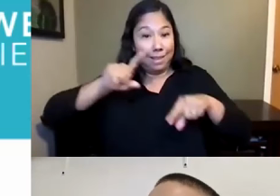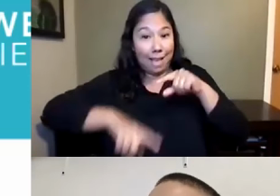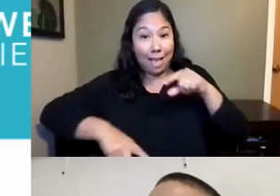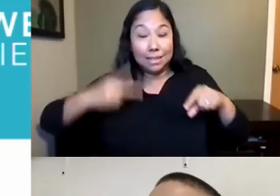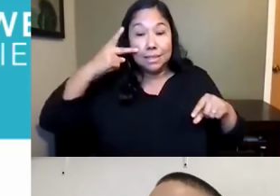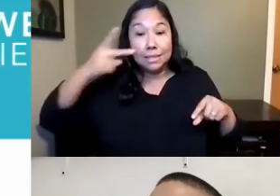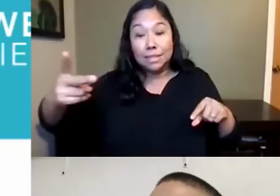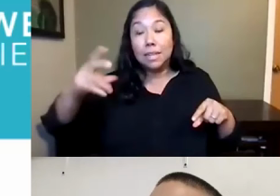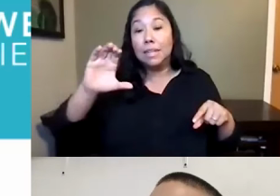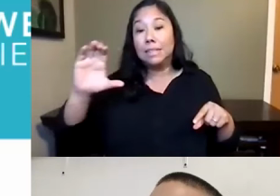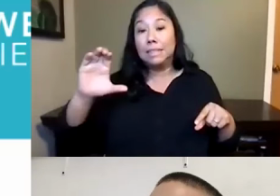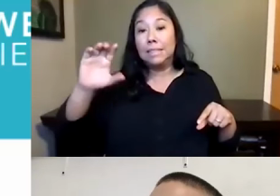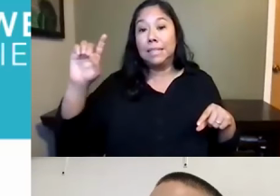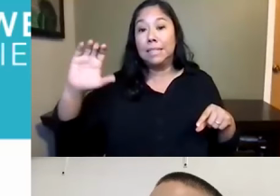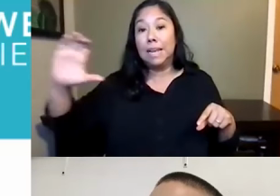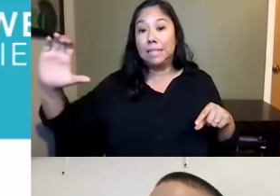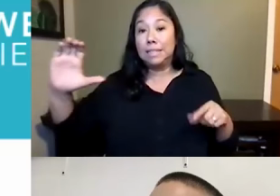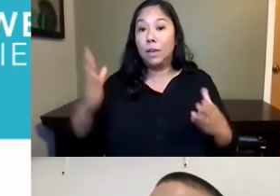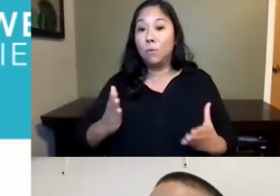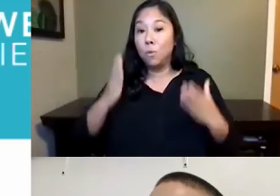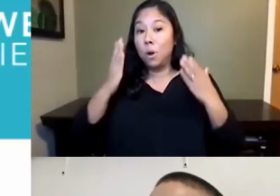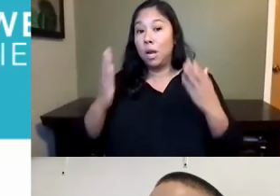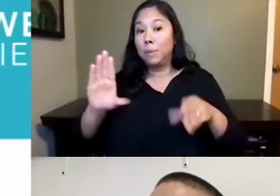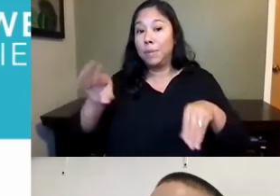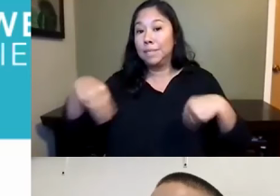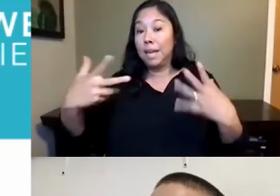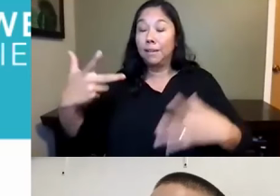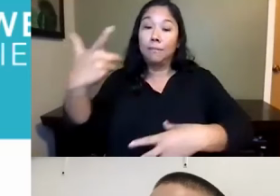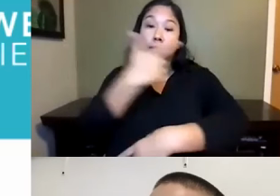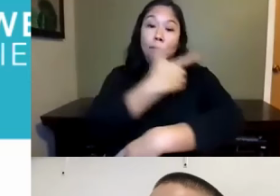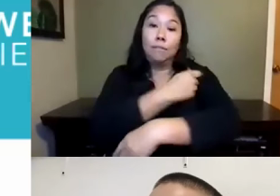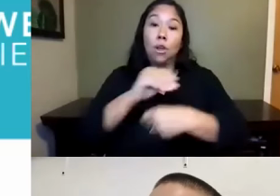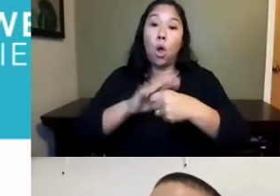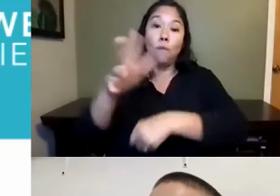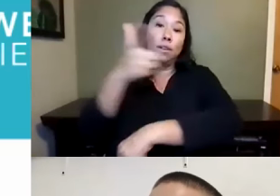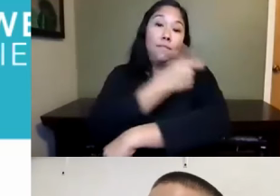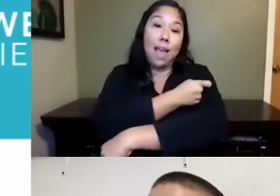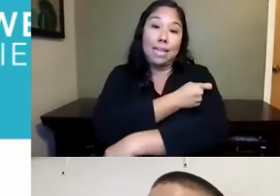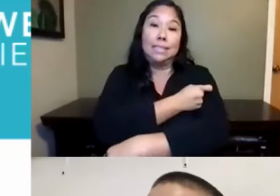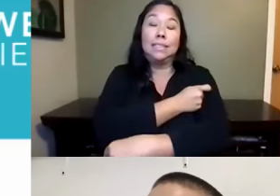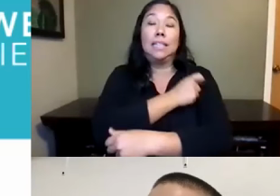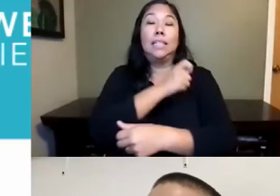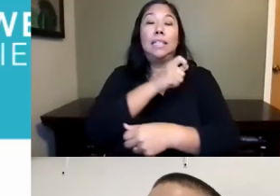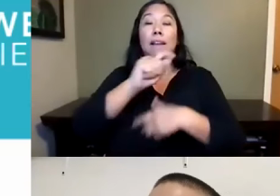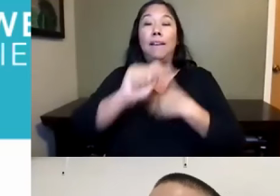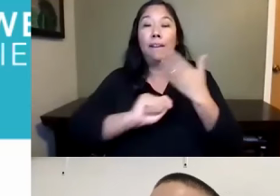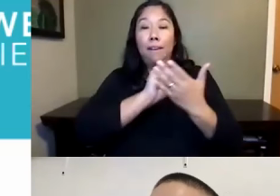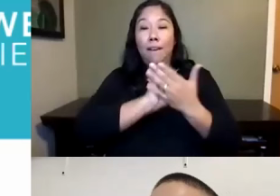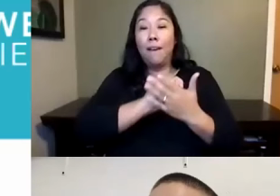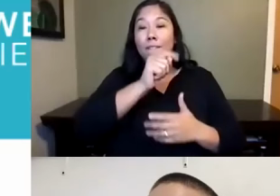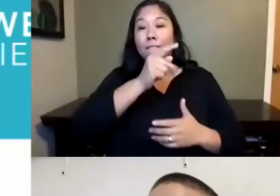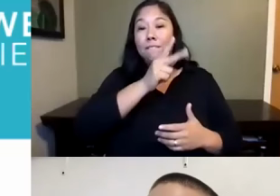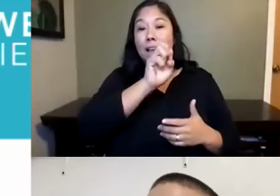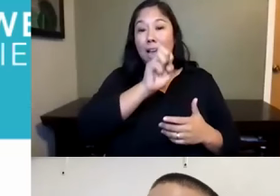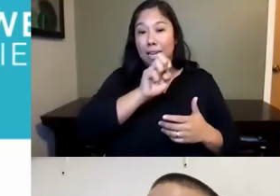CDC recommends giving the vaccine and phases which may overlap. The first category